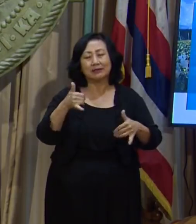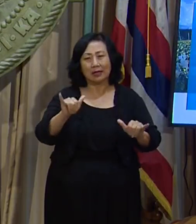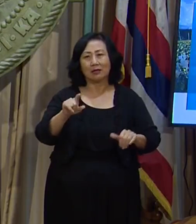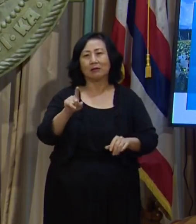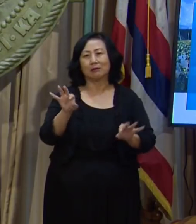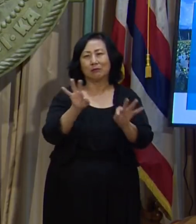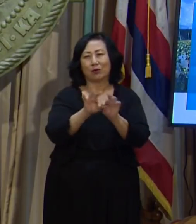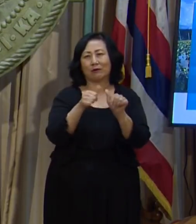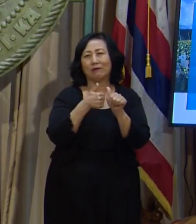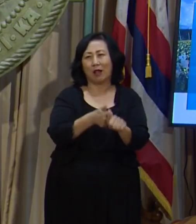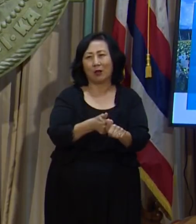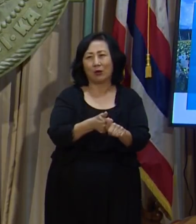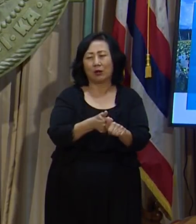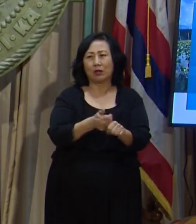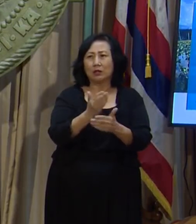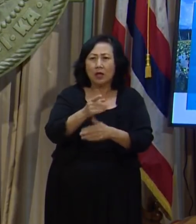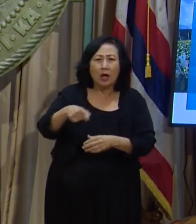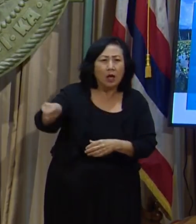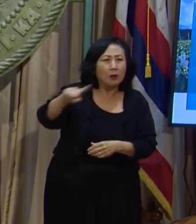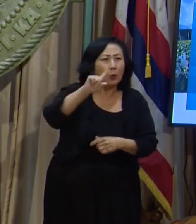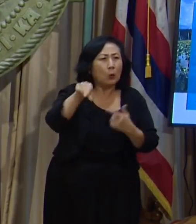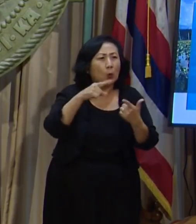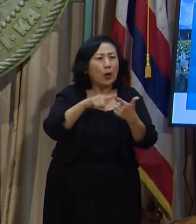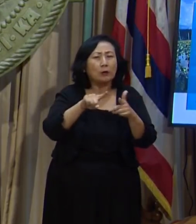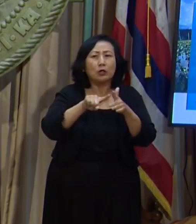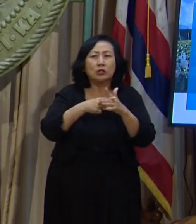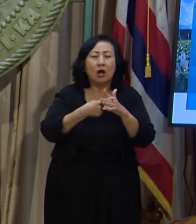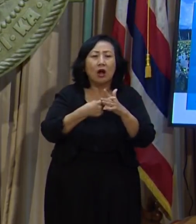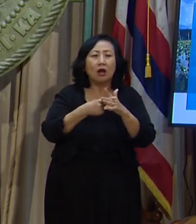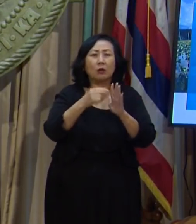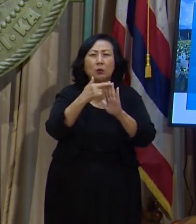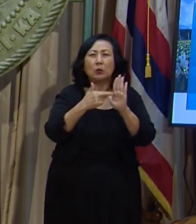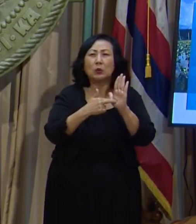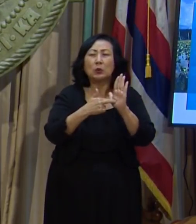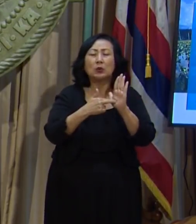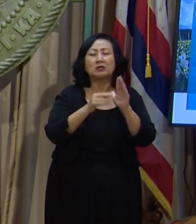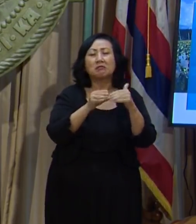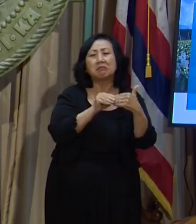WEEKEND, IT IS CLEAR THAT MY STAY-AT-HOME ORDER IS STILL NECESSARY.